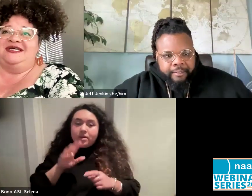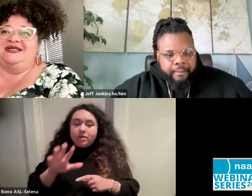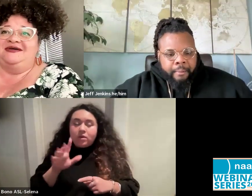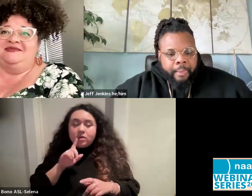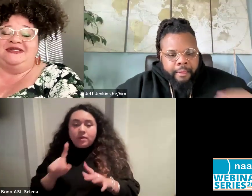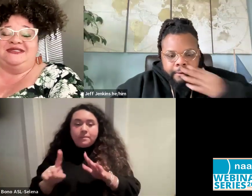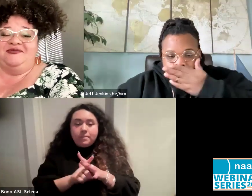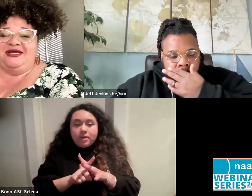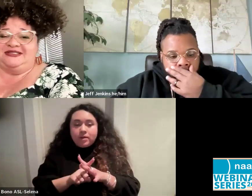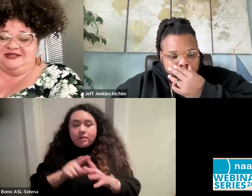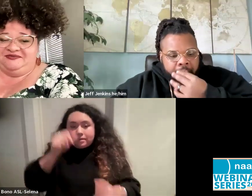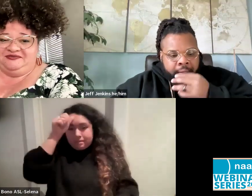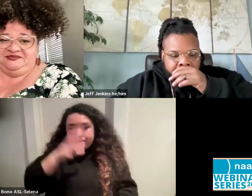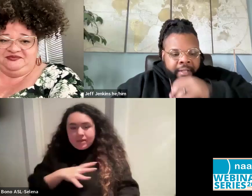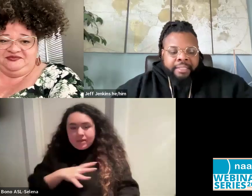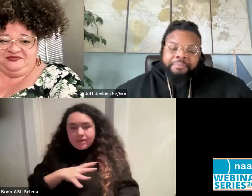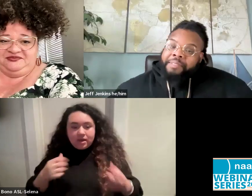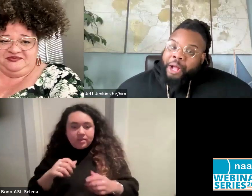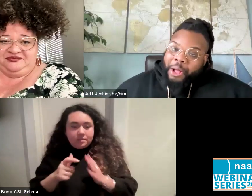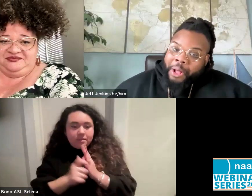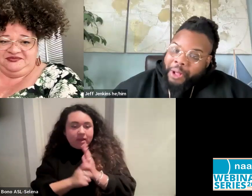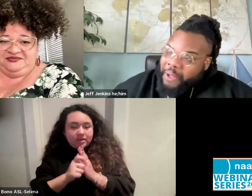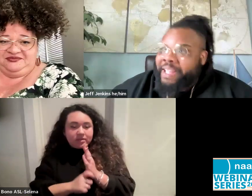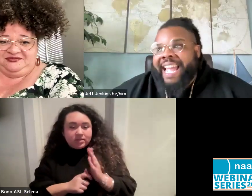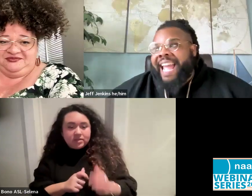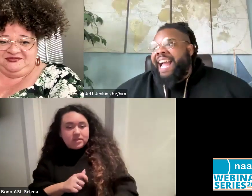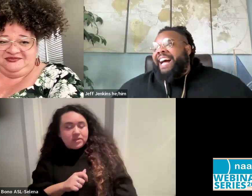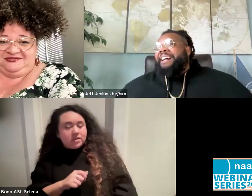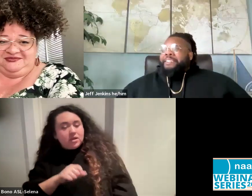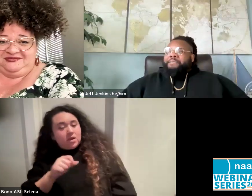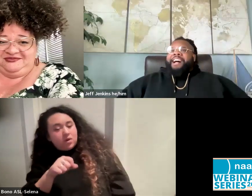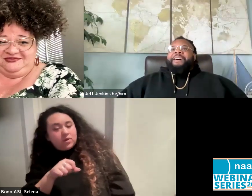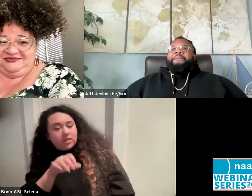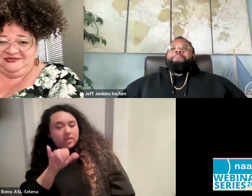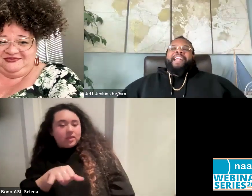in Men's Health magazine. yeah.